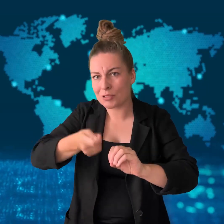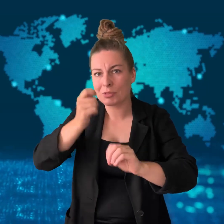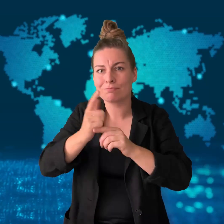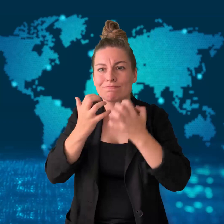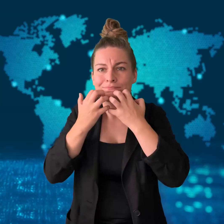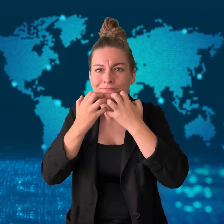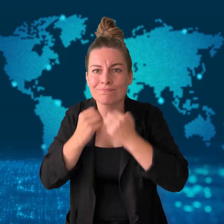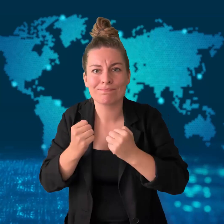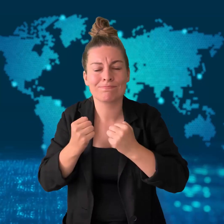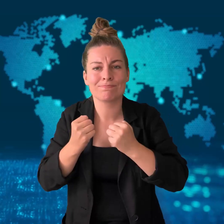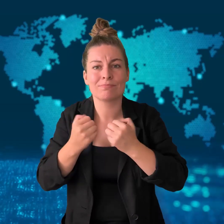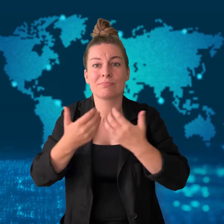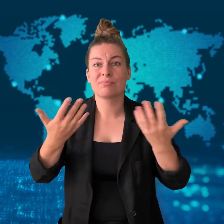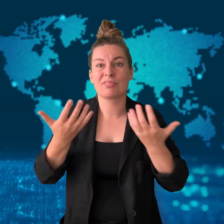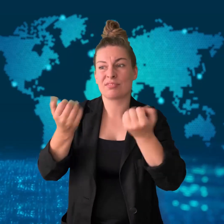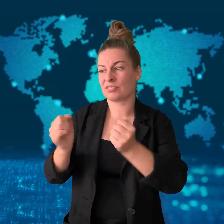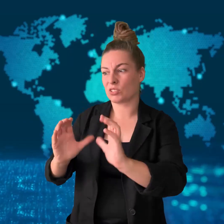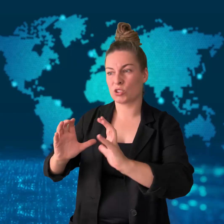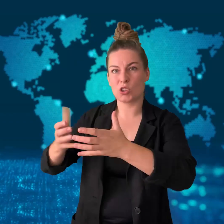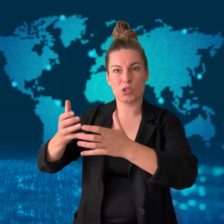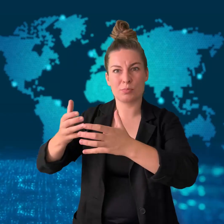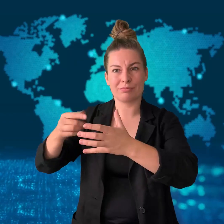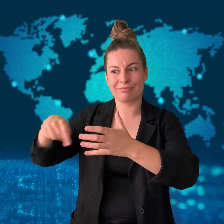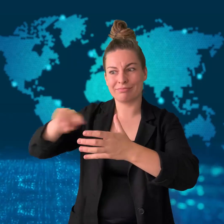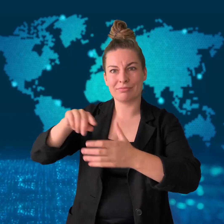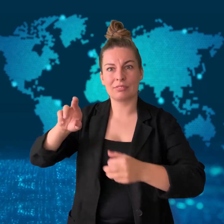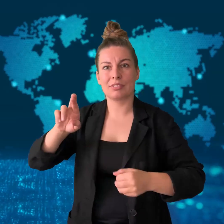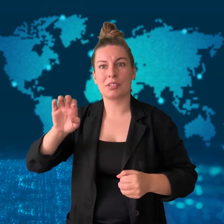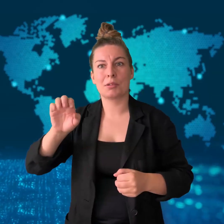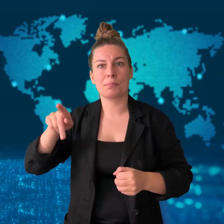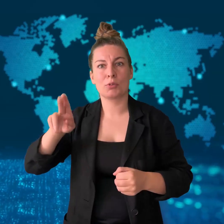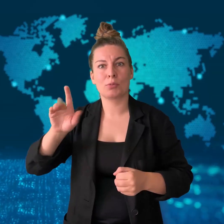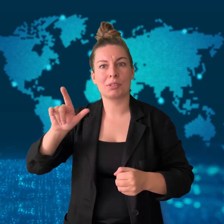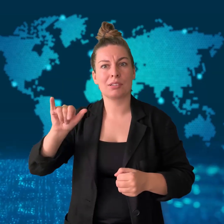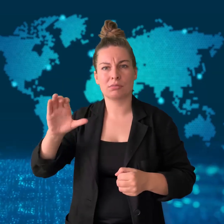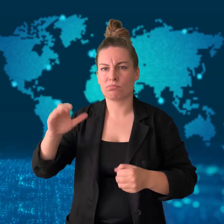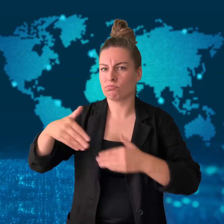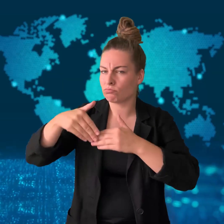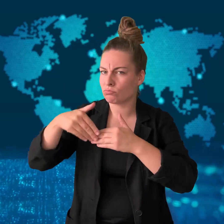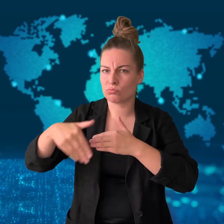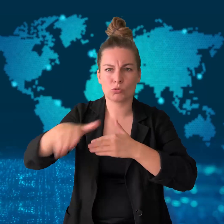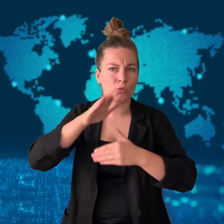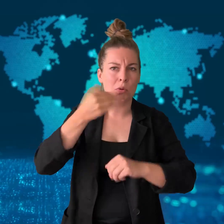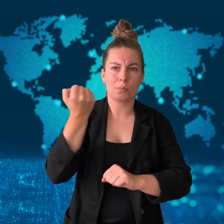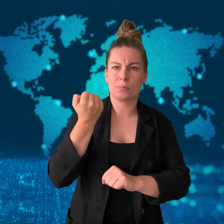The next protest is planned for the state opening of